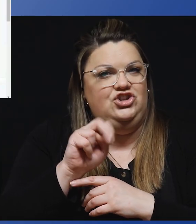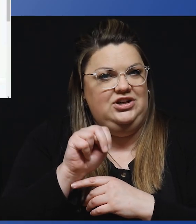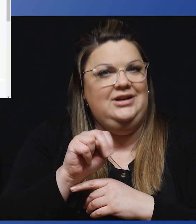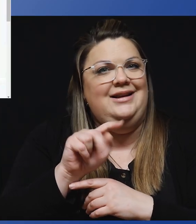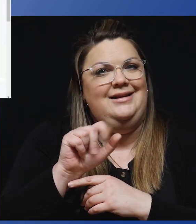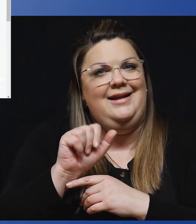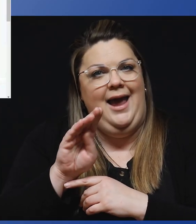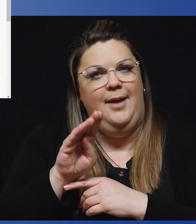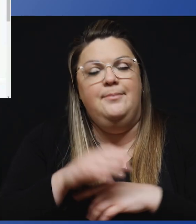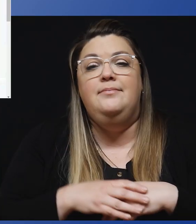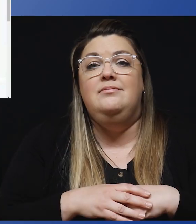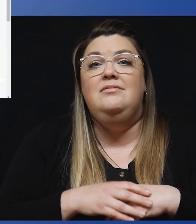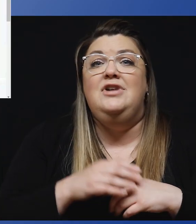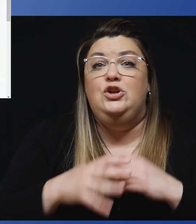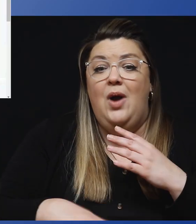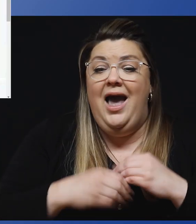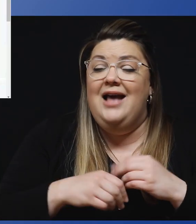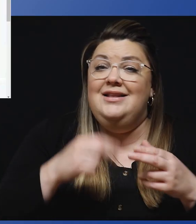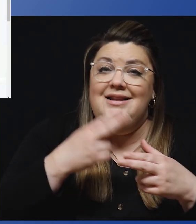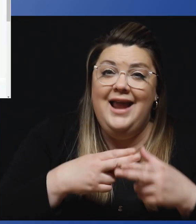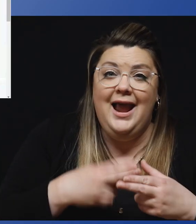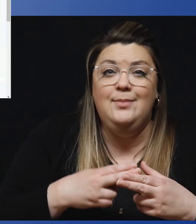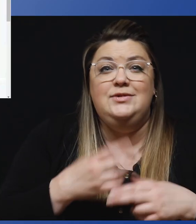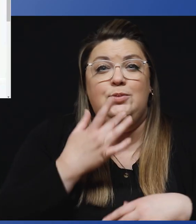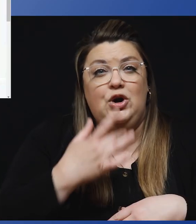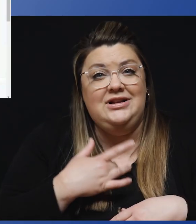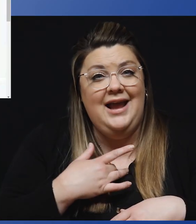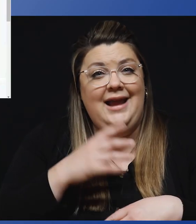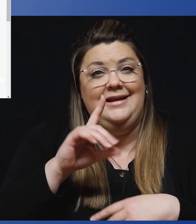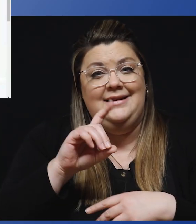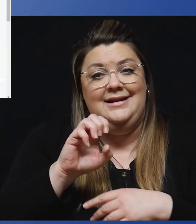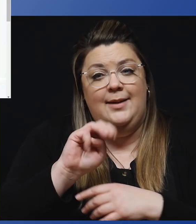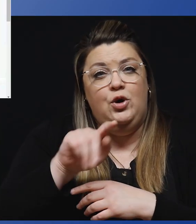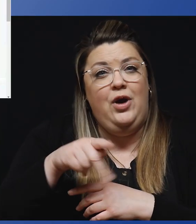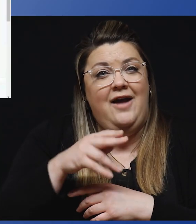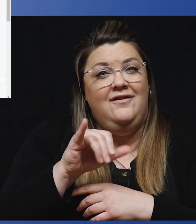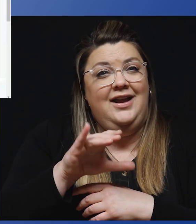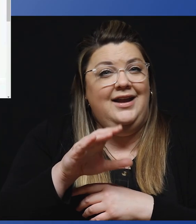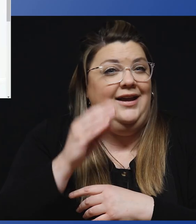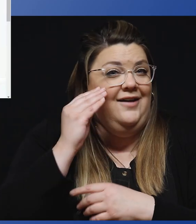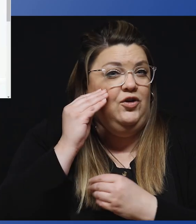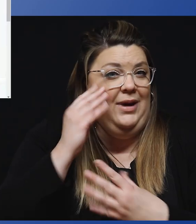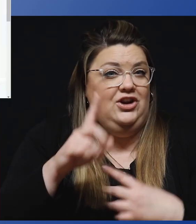add the names, dates of birth, and demographic information of all members of your household.